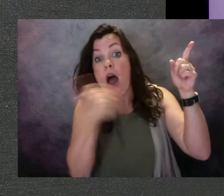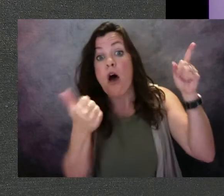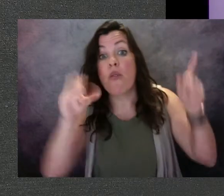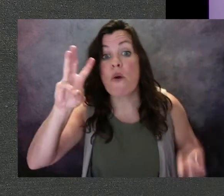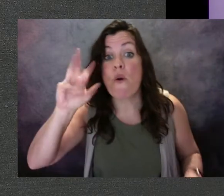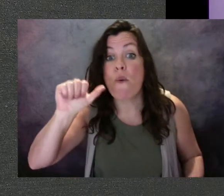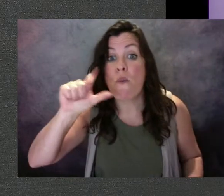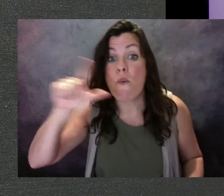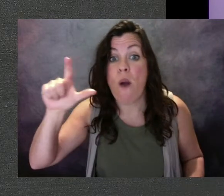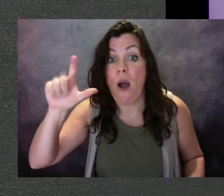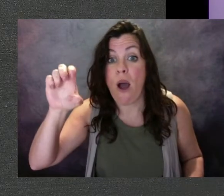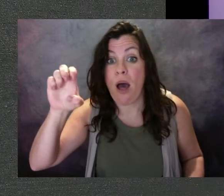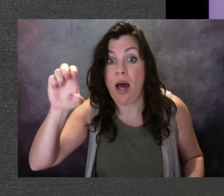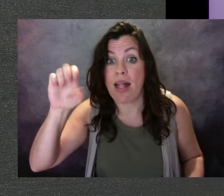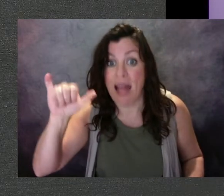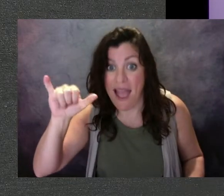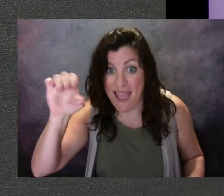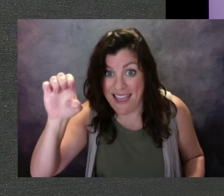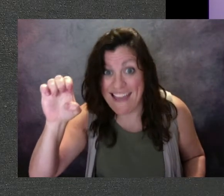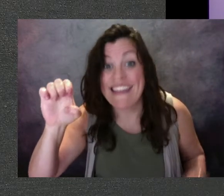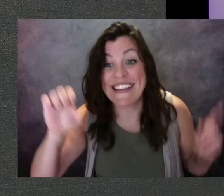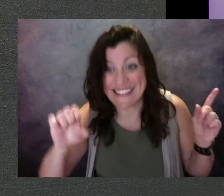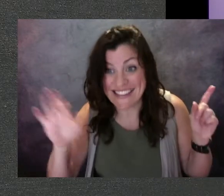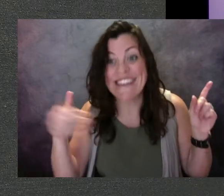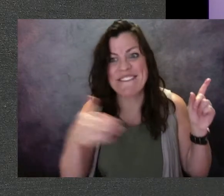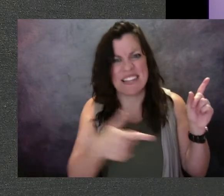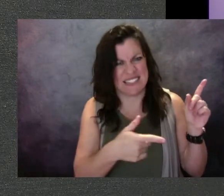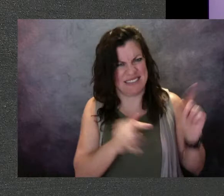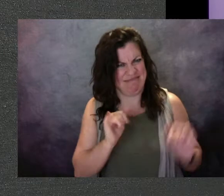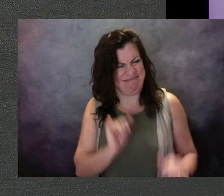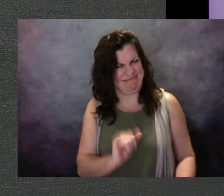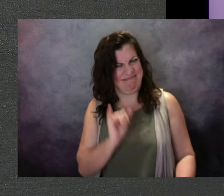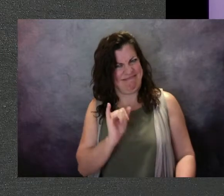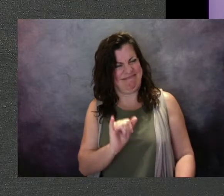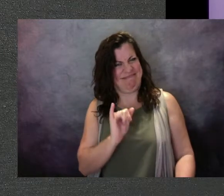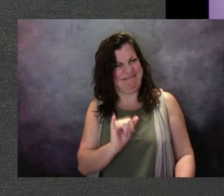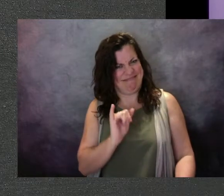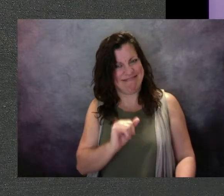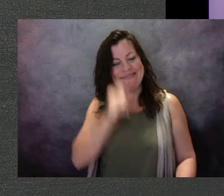Walleye's are really delicious to eat and they have very sensitive eyes.